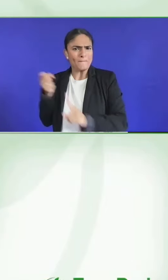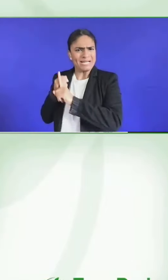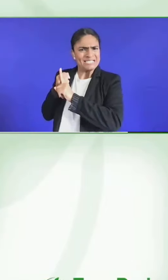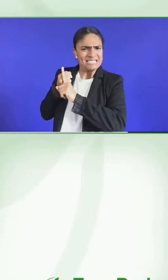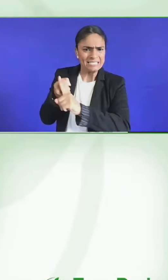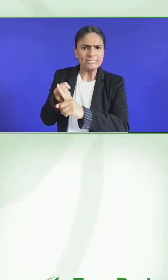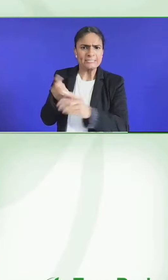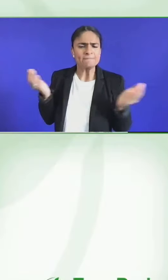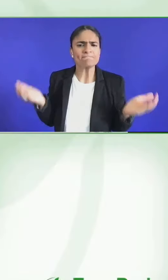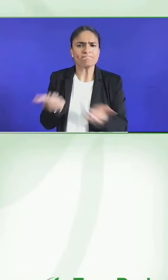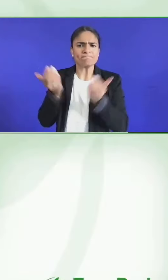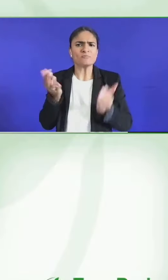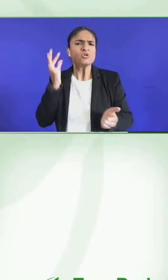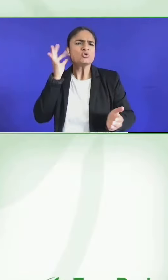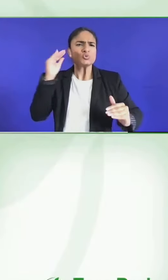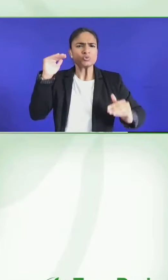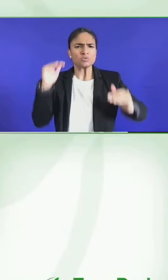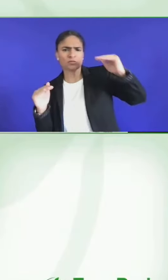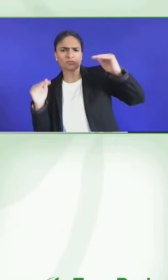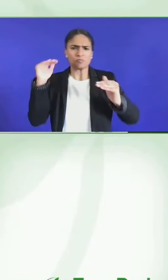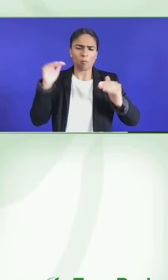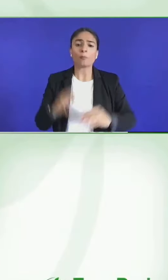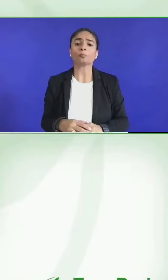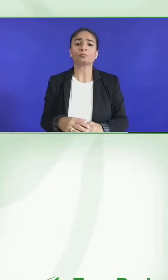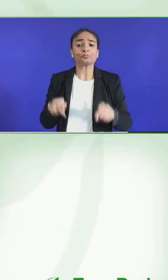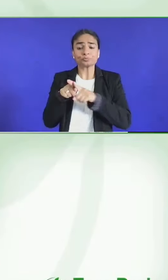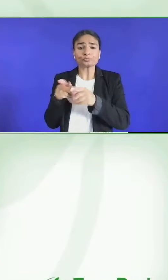good news is that we know of new ways of providing support.